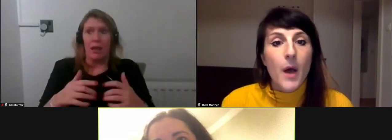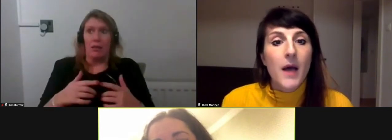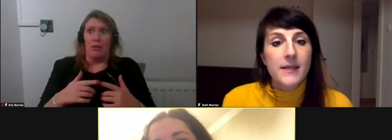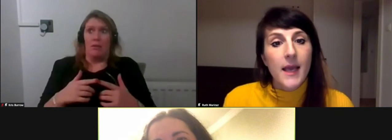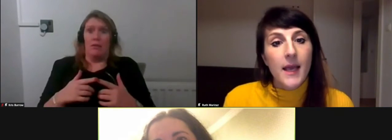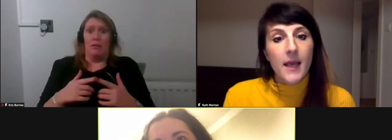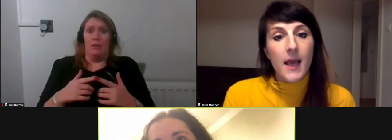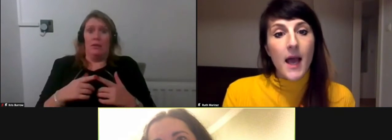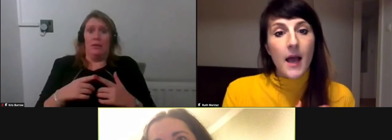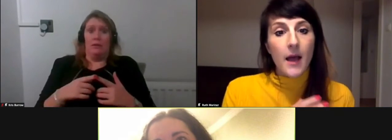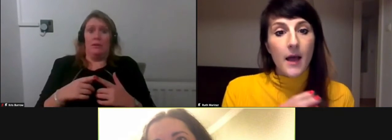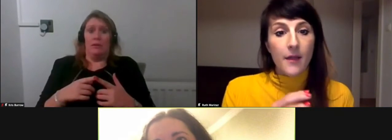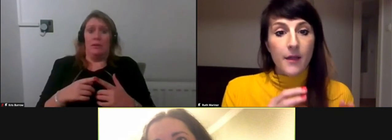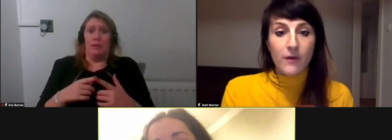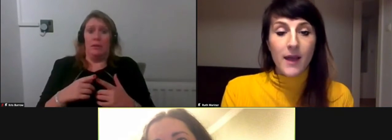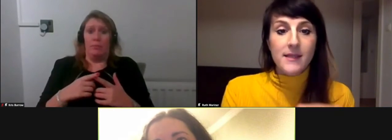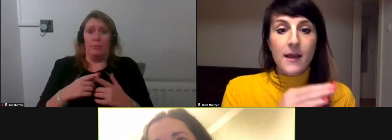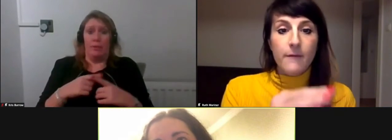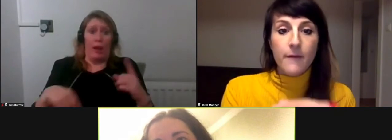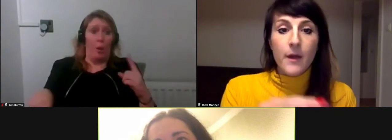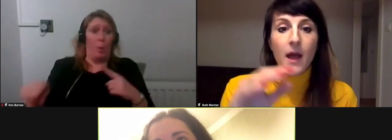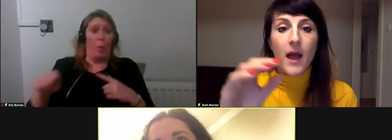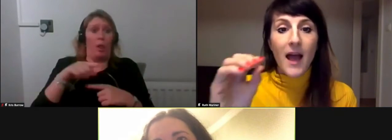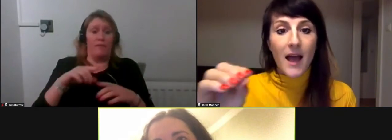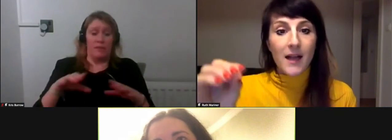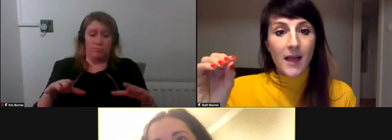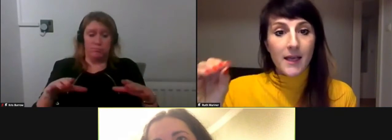the creative hat like, I guess like, it